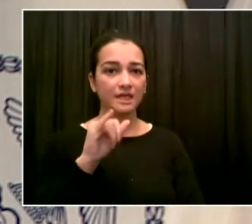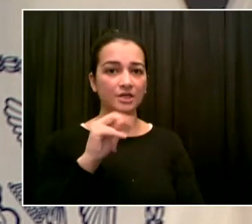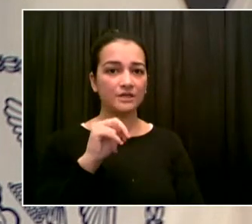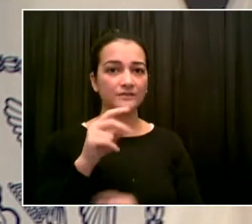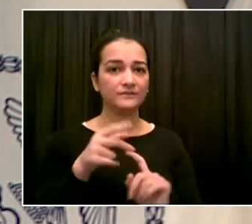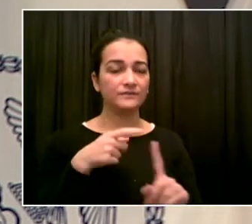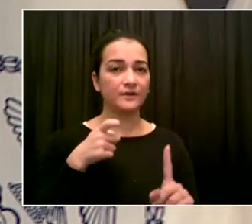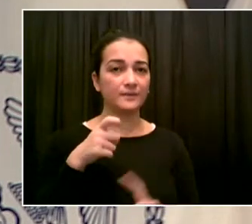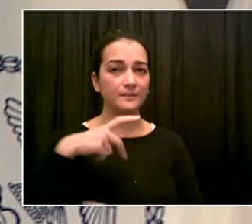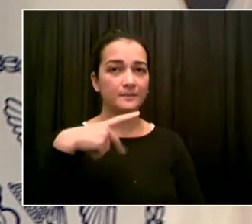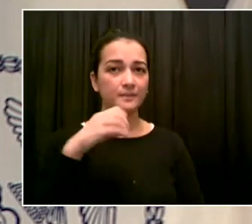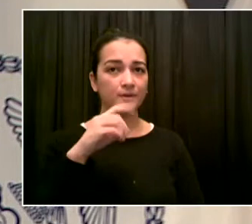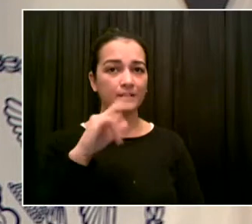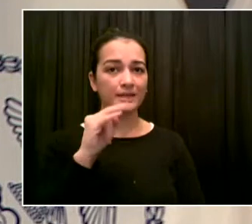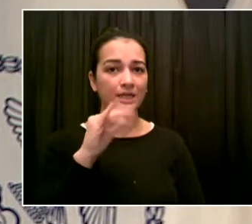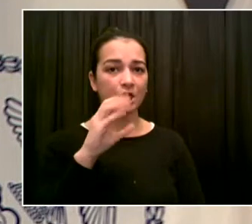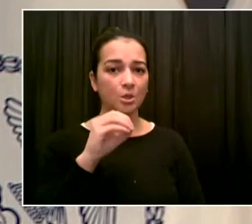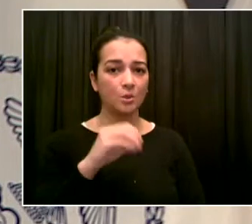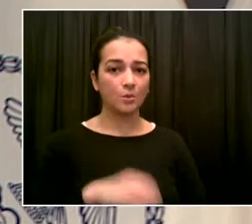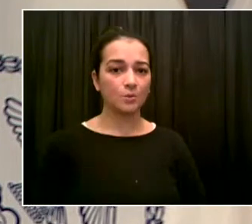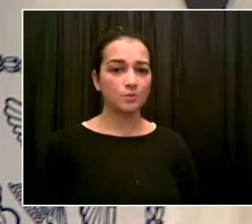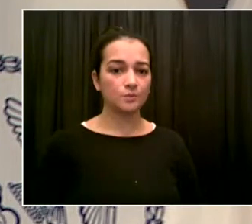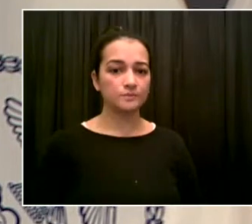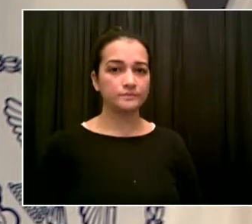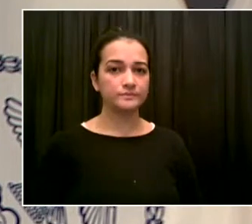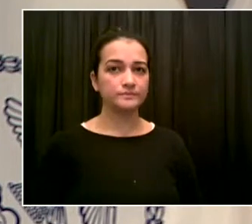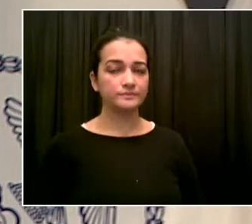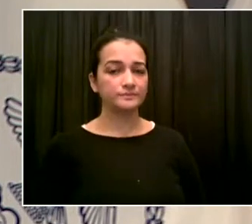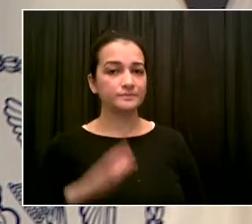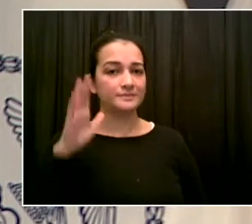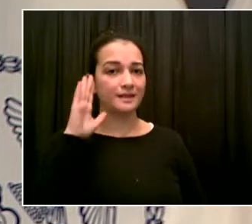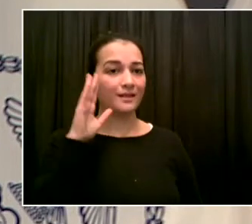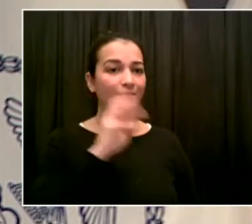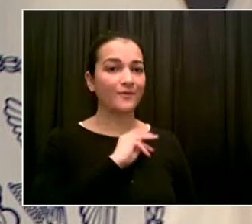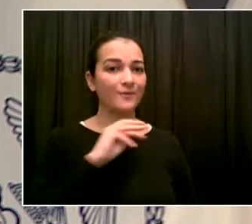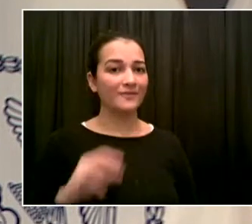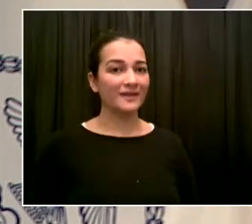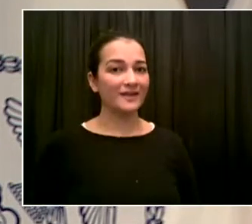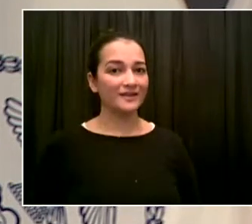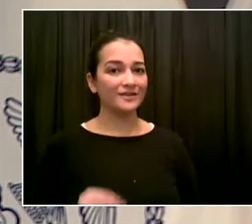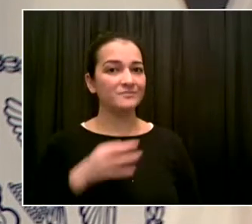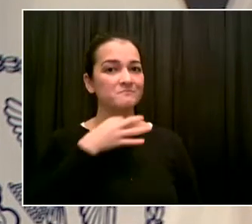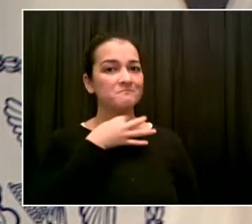THE NEXT QUESTION GOES TO AARON FROM